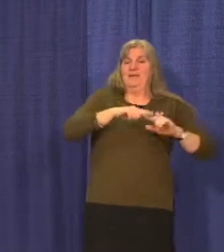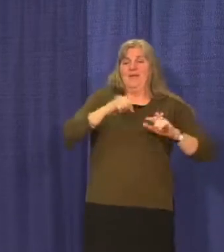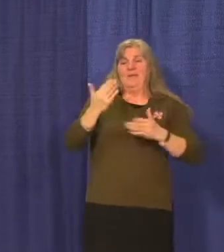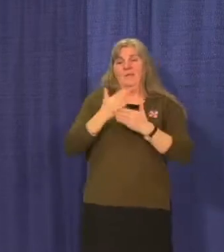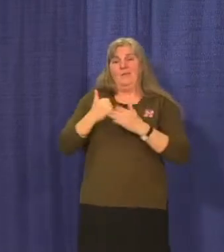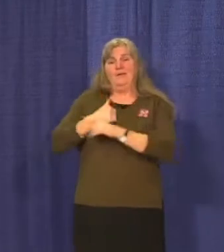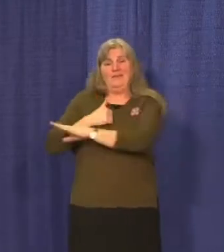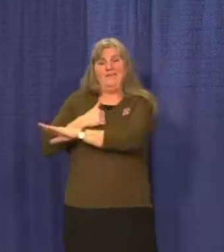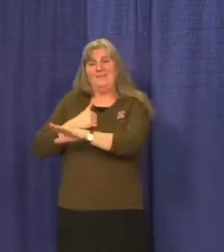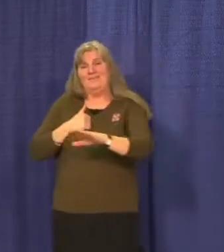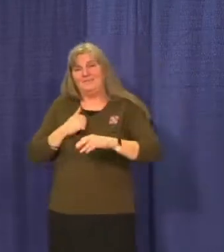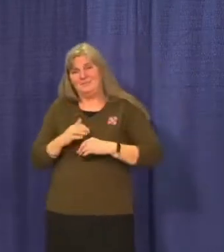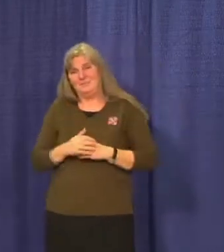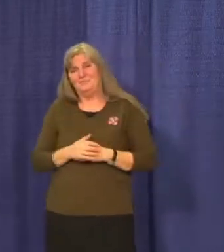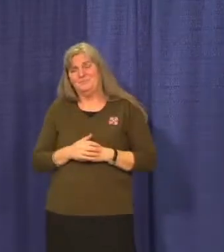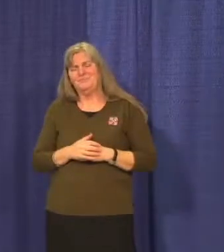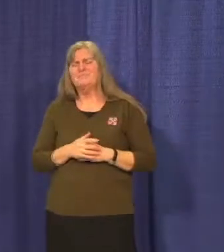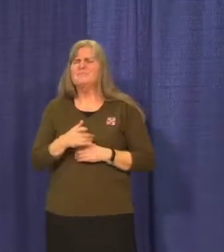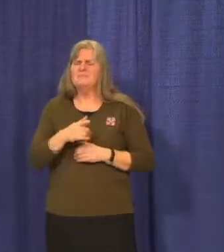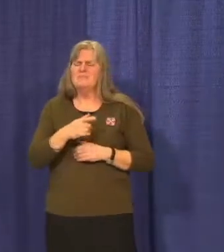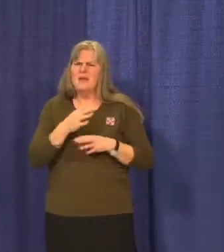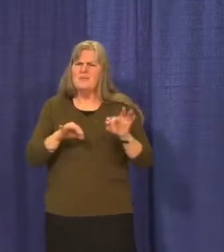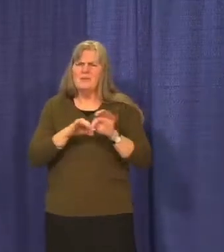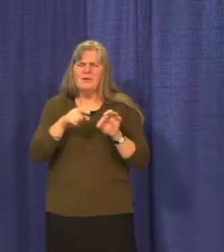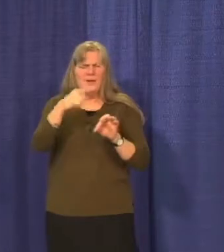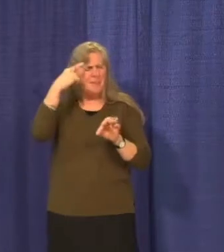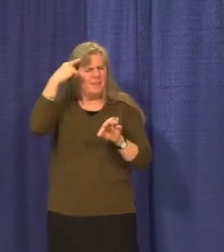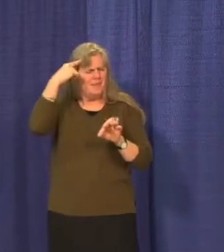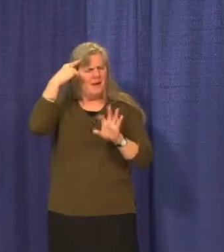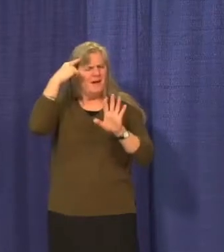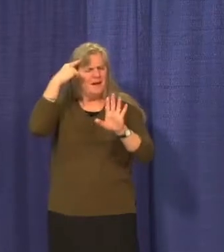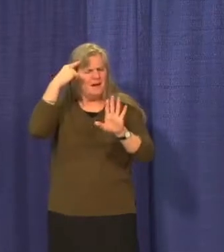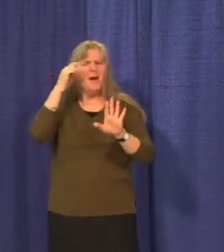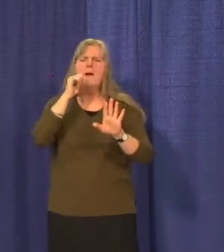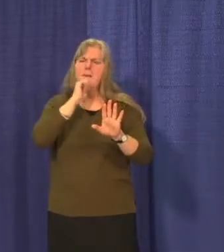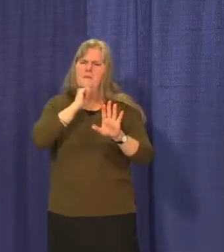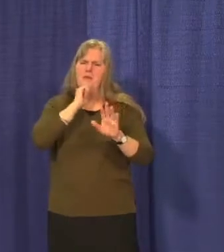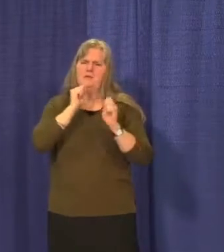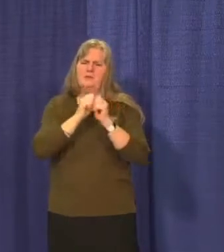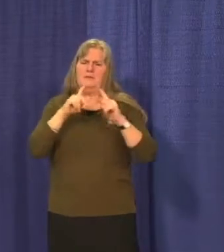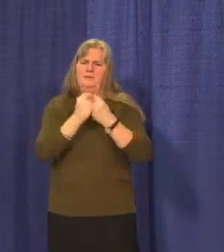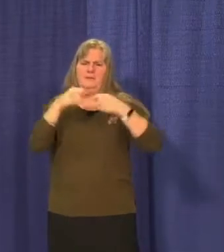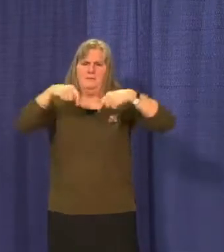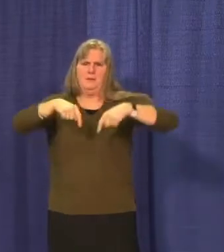Canadian jurisdictions. Please keep that in perspective and be patient with the team